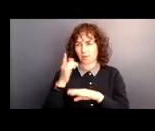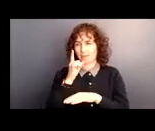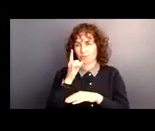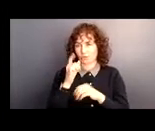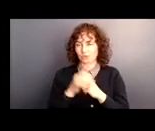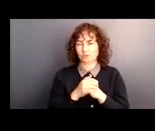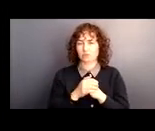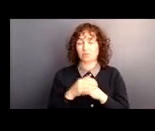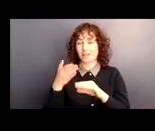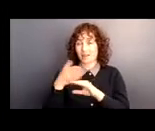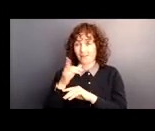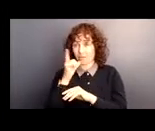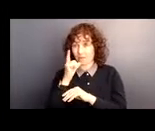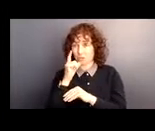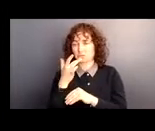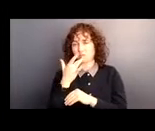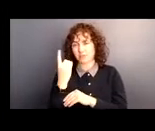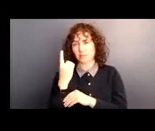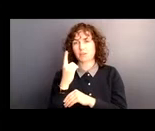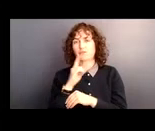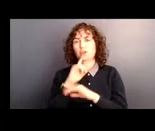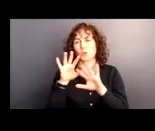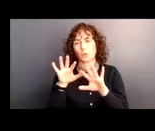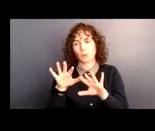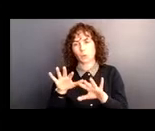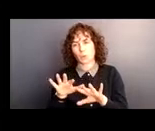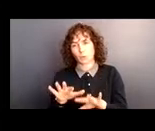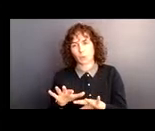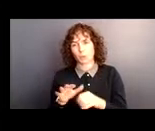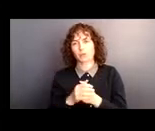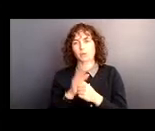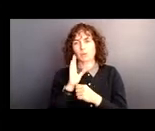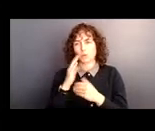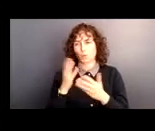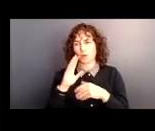And after lunch, I want something very, very calming. So we play "What a Wonderful World."